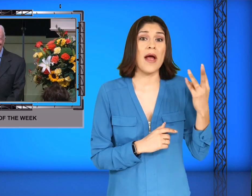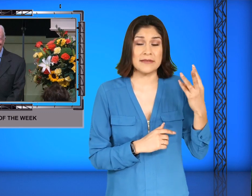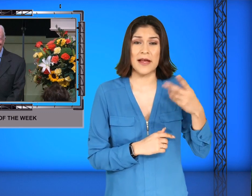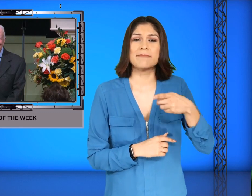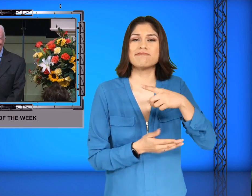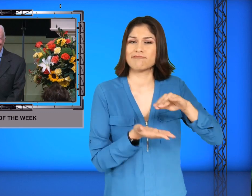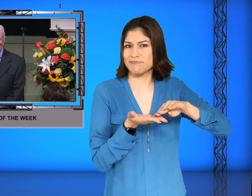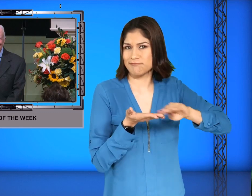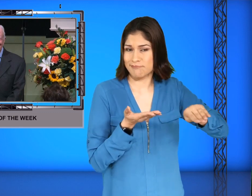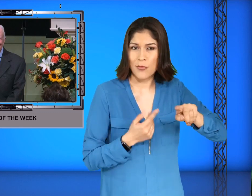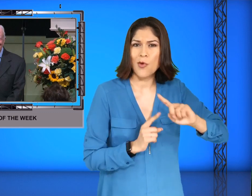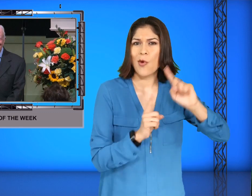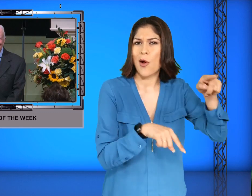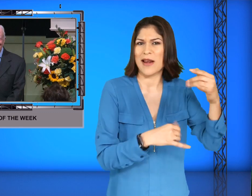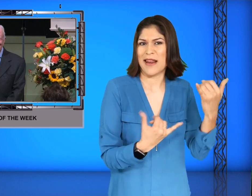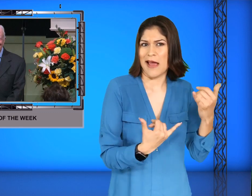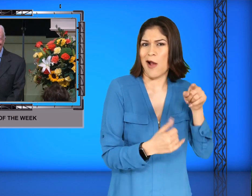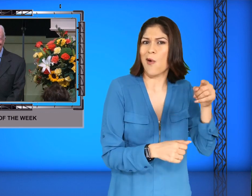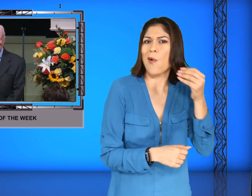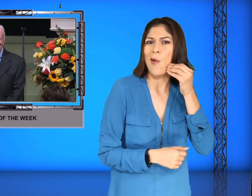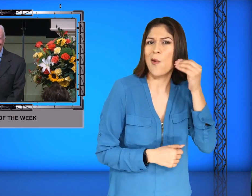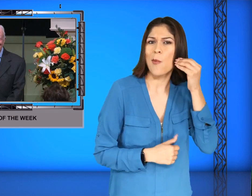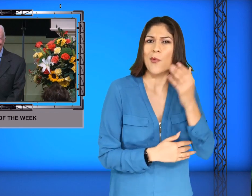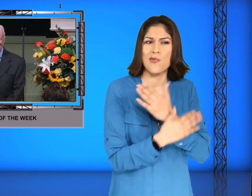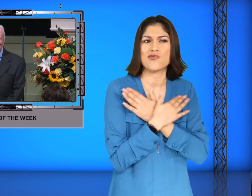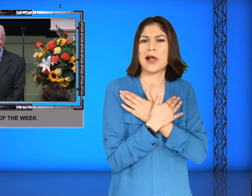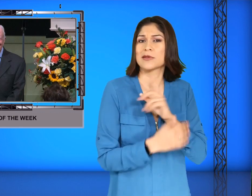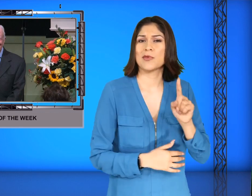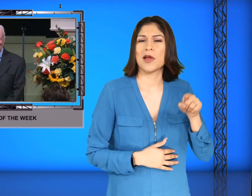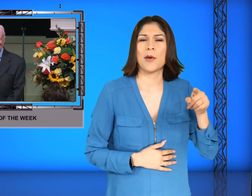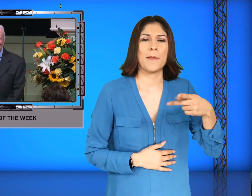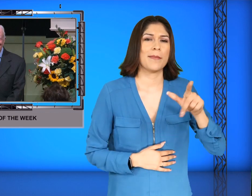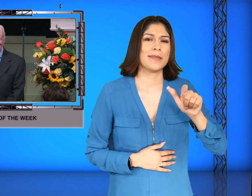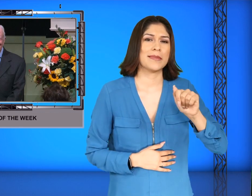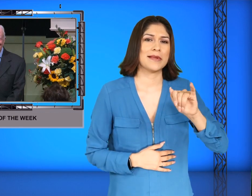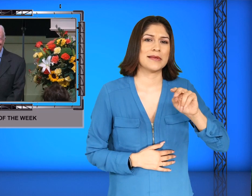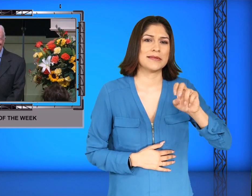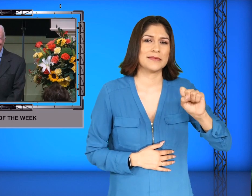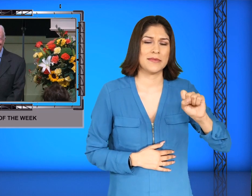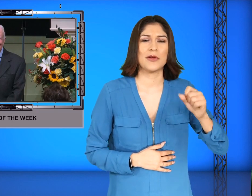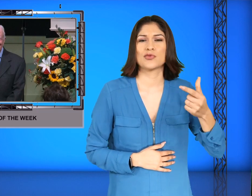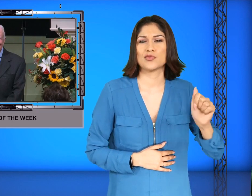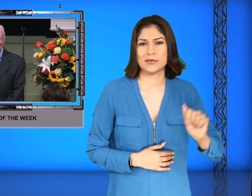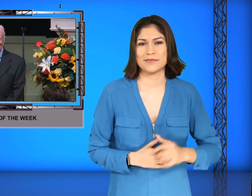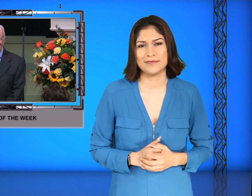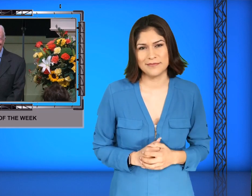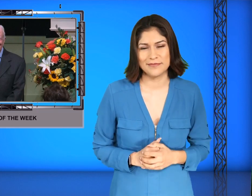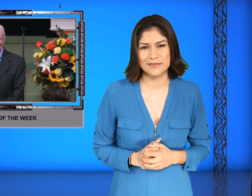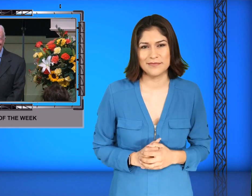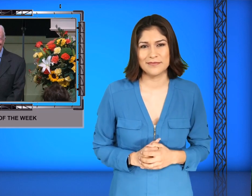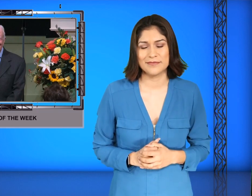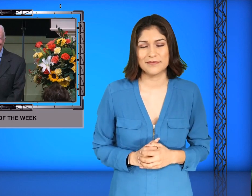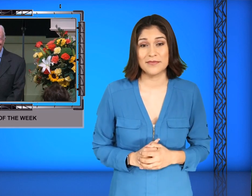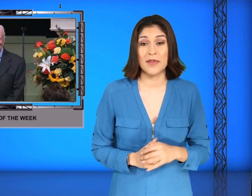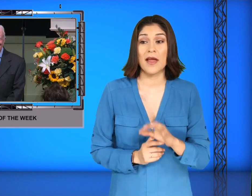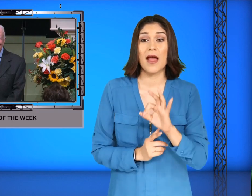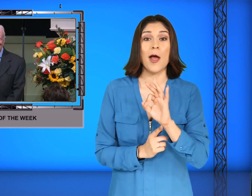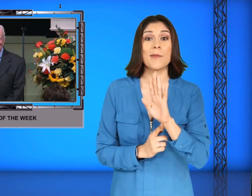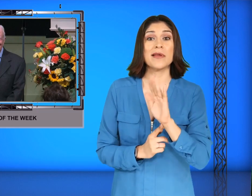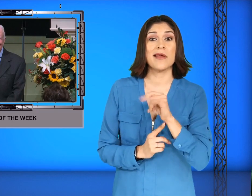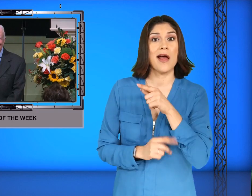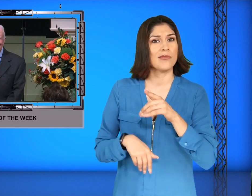He was released on Wednesday and is resting and recovering at his home in Plains, Georgia.